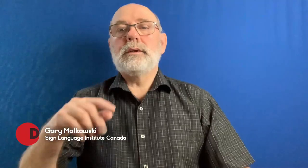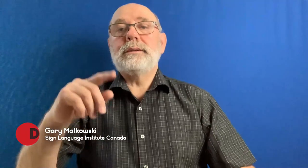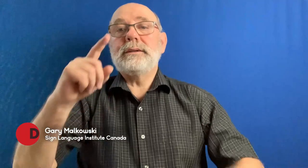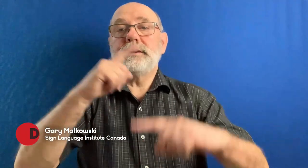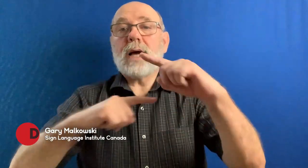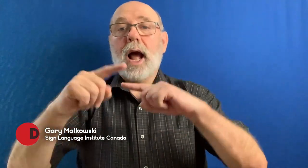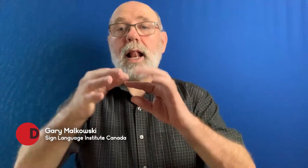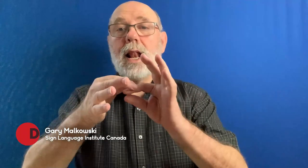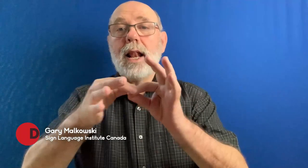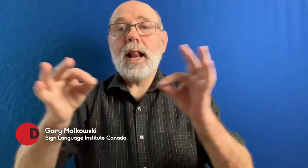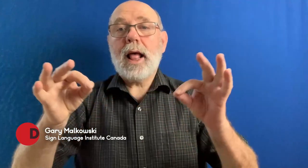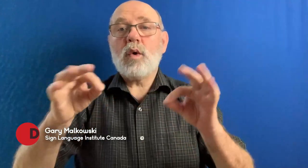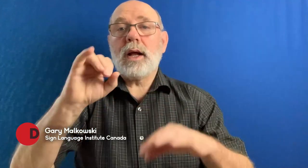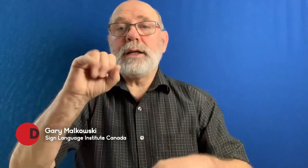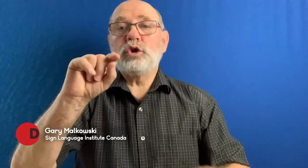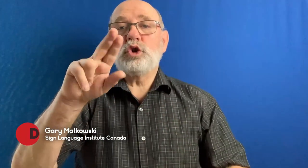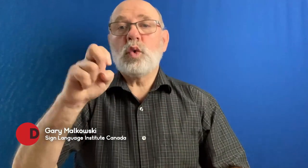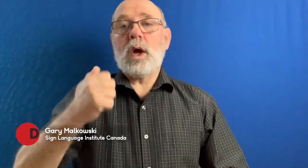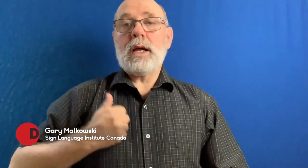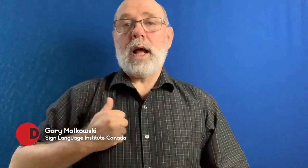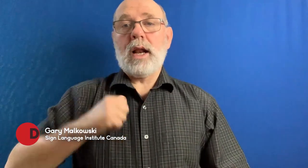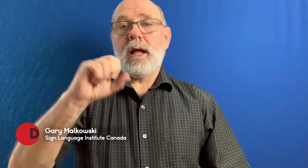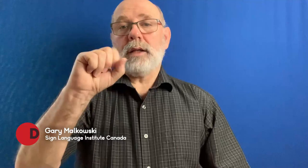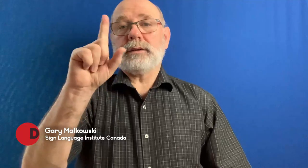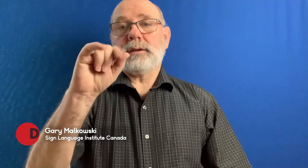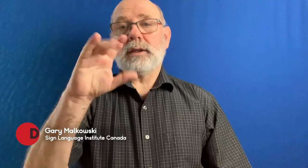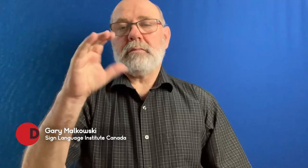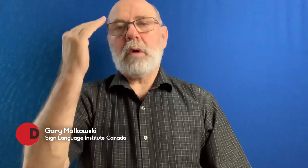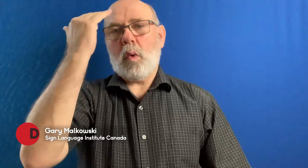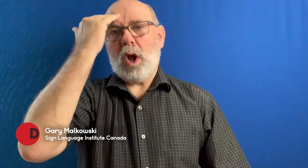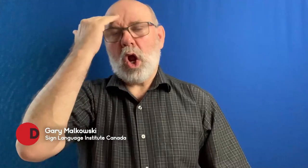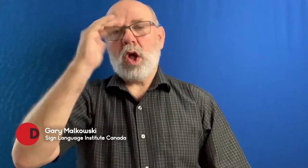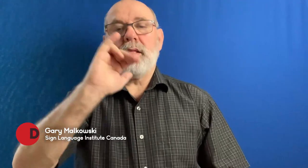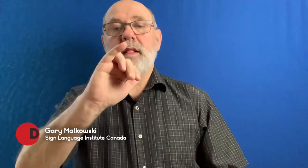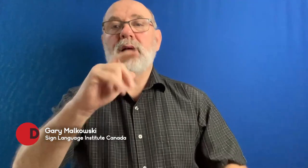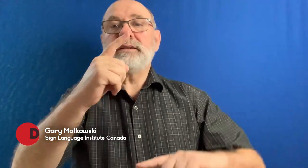Sign Language Institute Canada (SLIC) is aware that this sign is